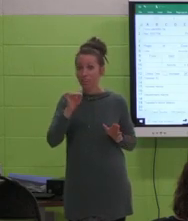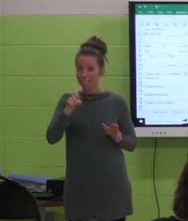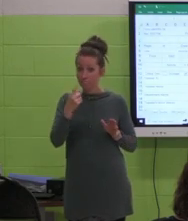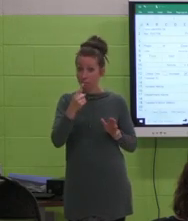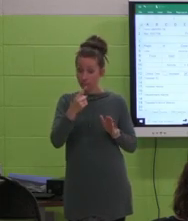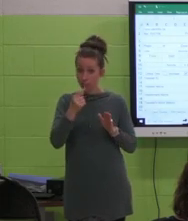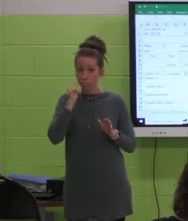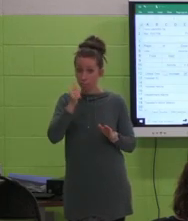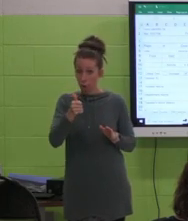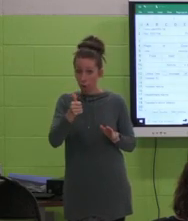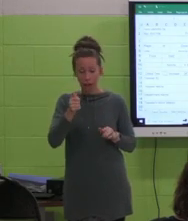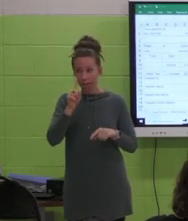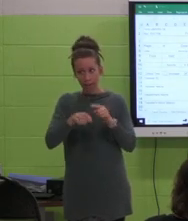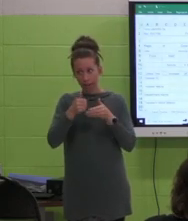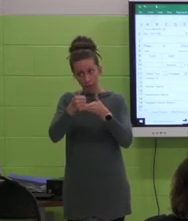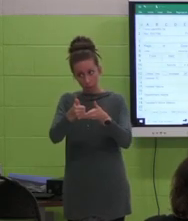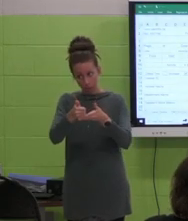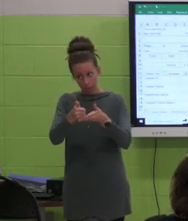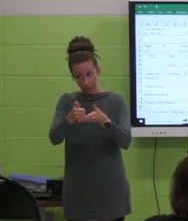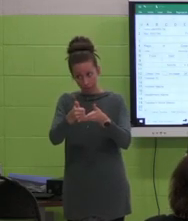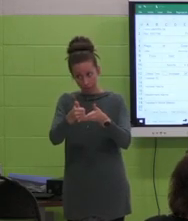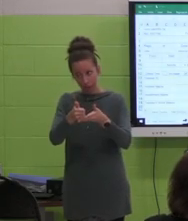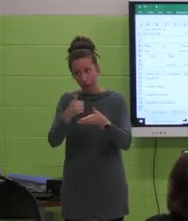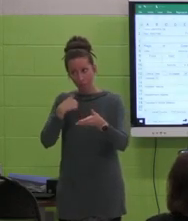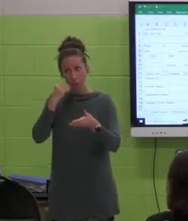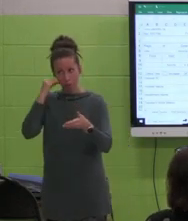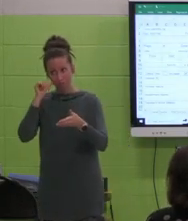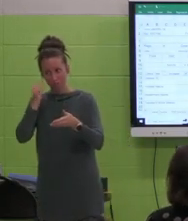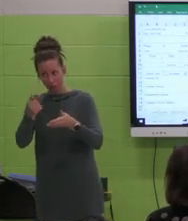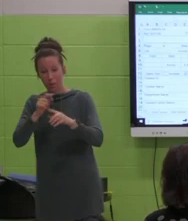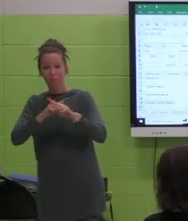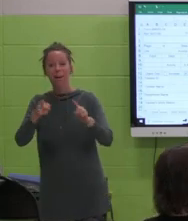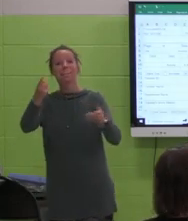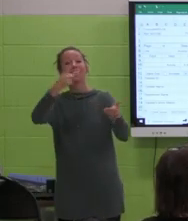ask me because I can't help you I'm running home after this but next week if you need